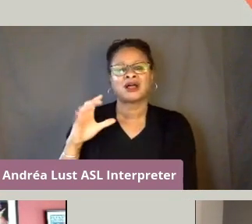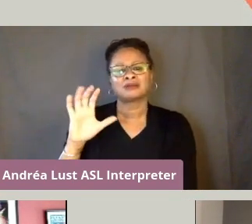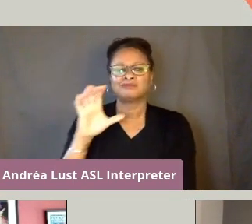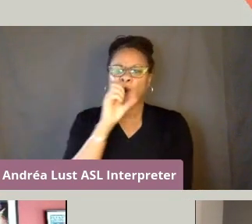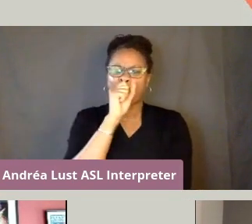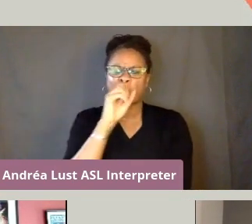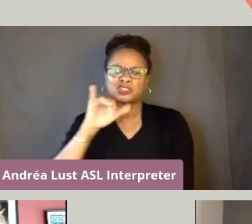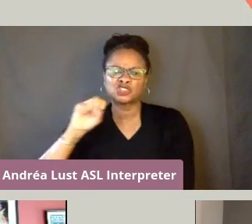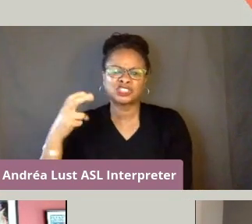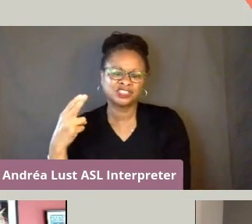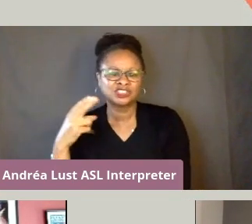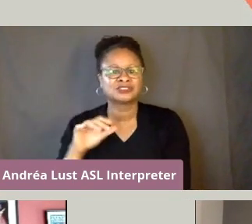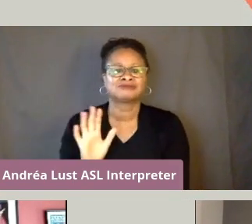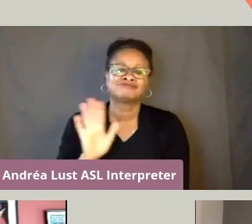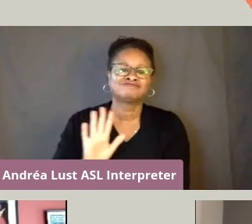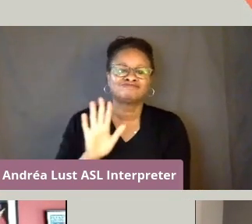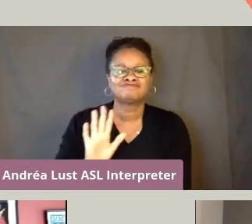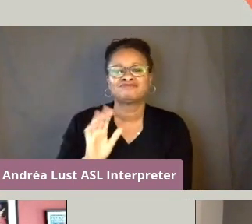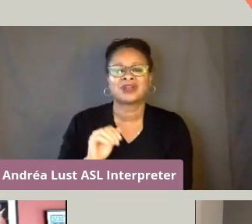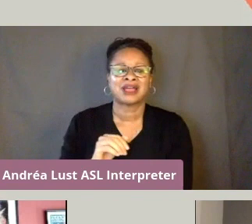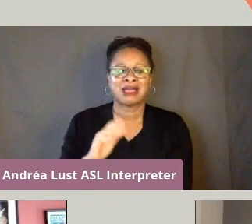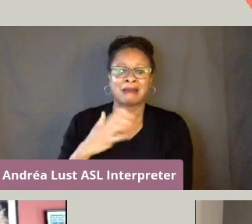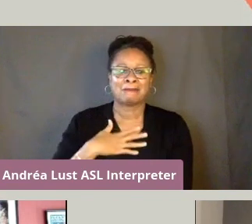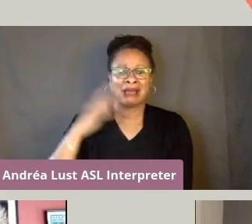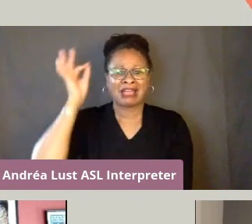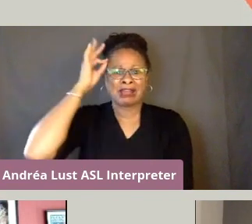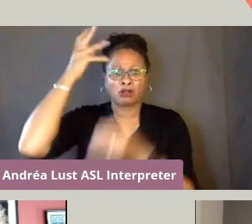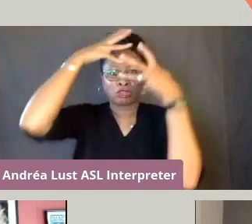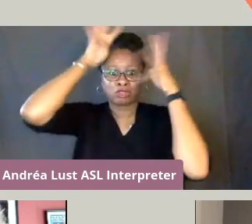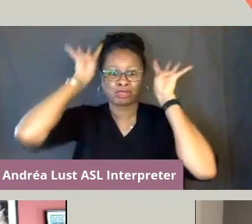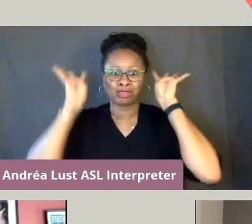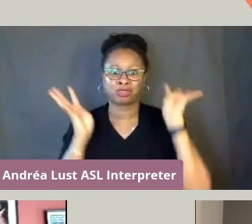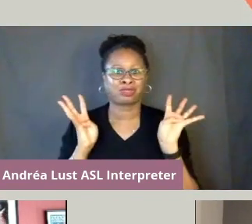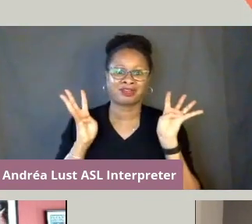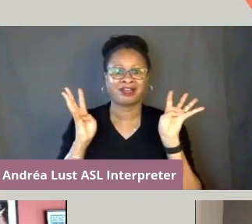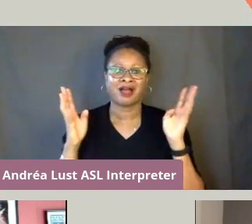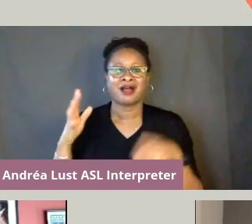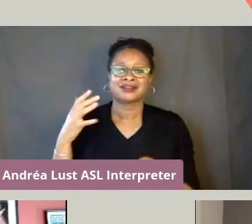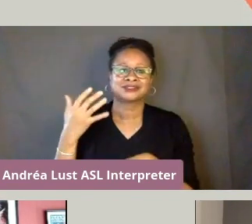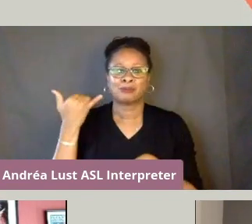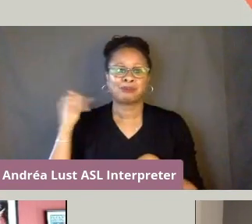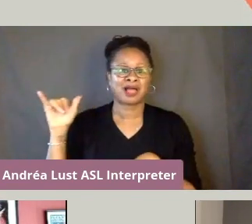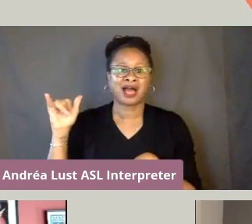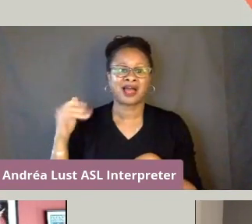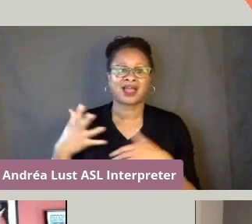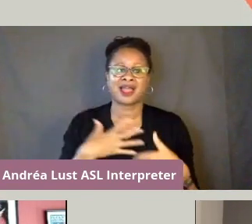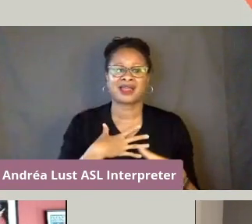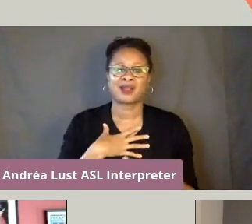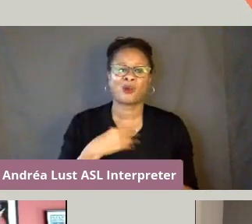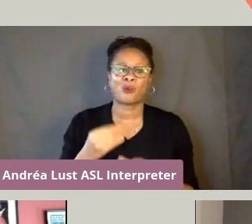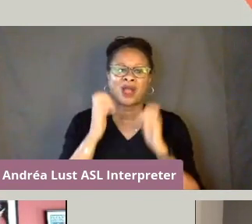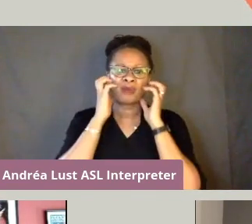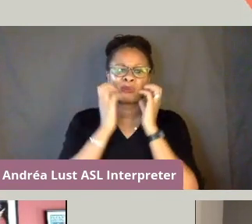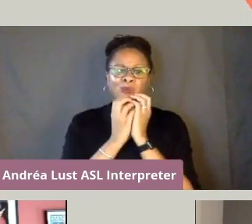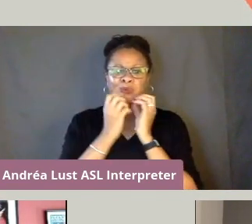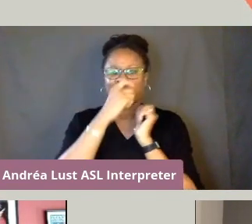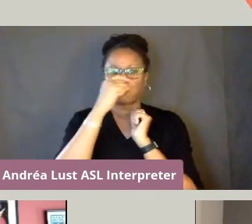I've got unruly, long, blond hair and almost a white goatee. I'm in my home office.